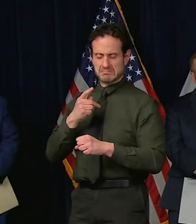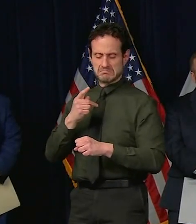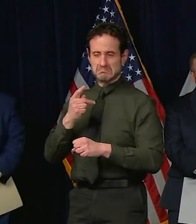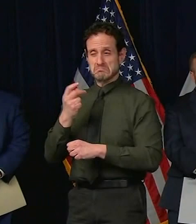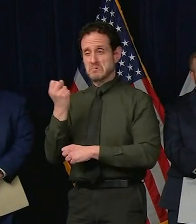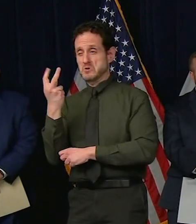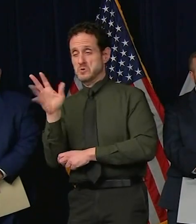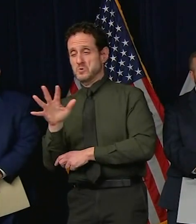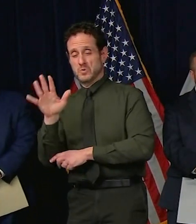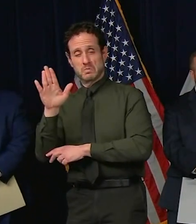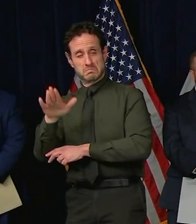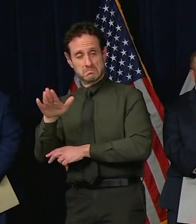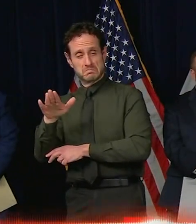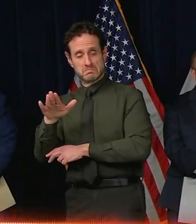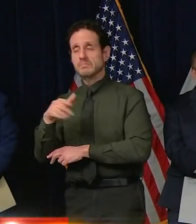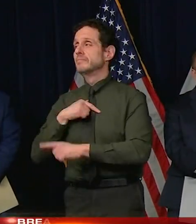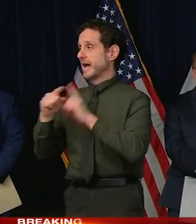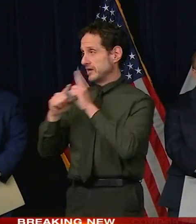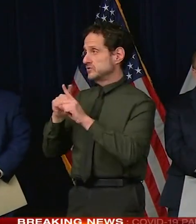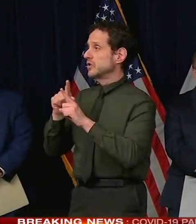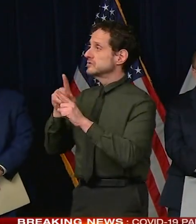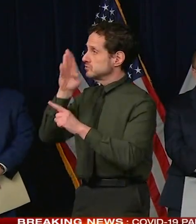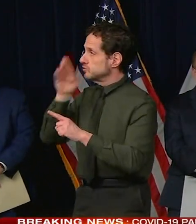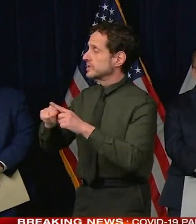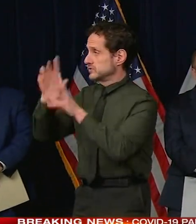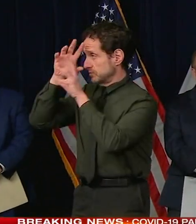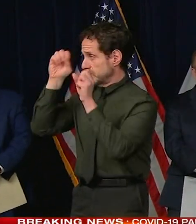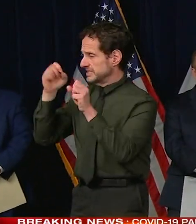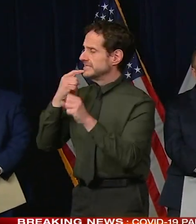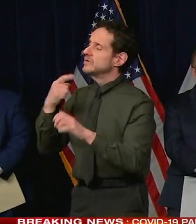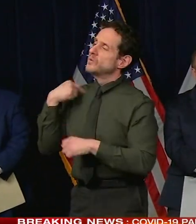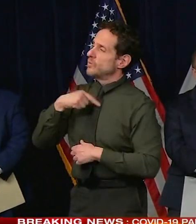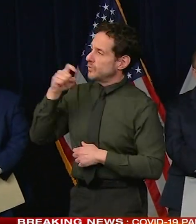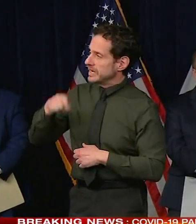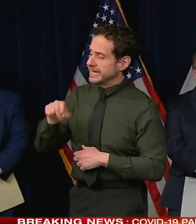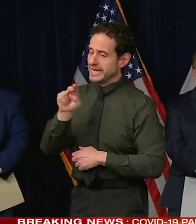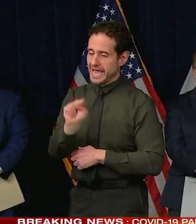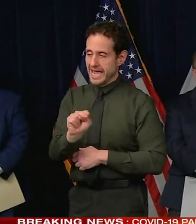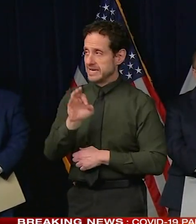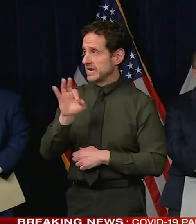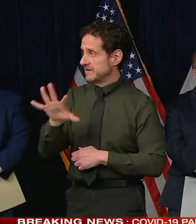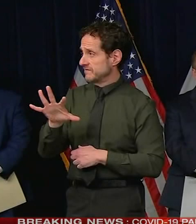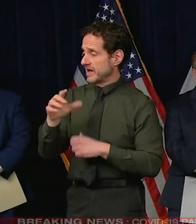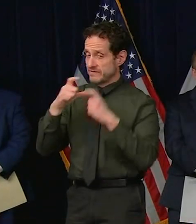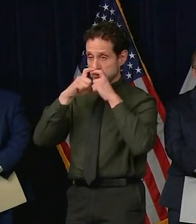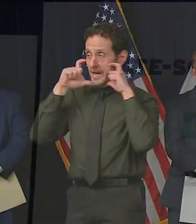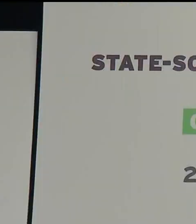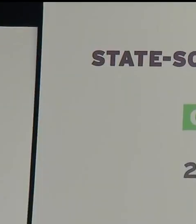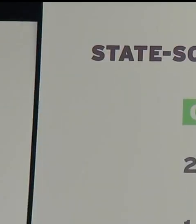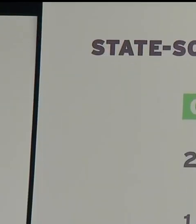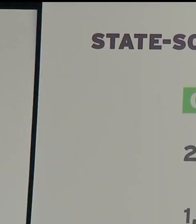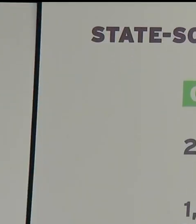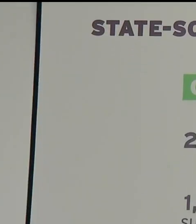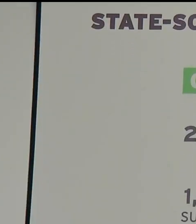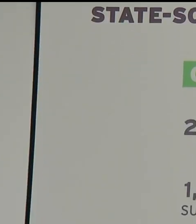GOVERNMENT. I SPOKE WITH HIM DIRECTLY